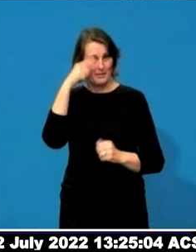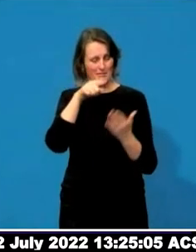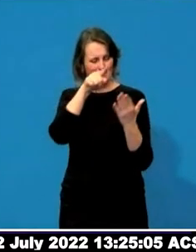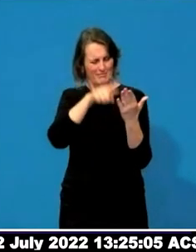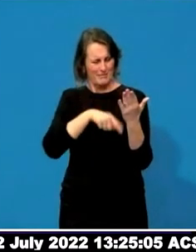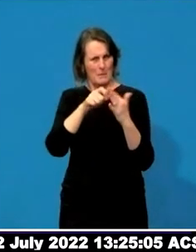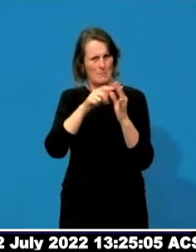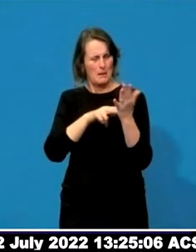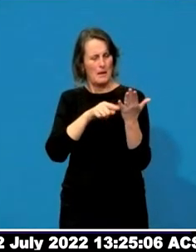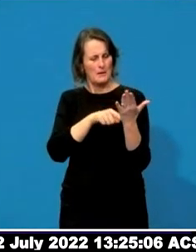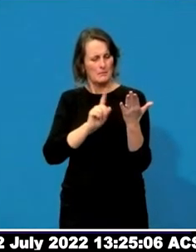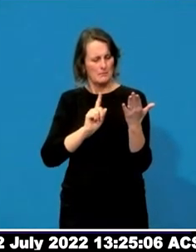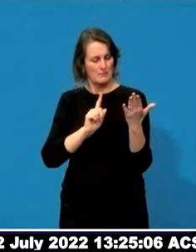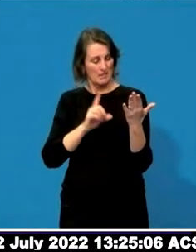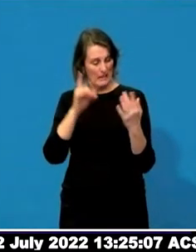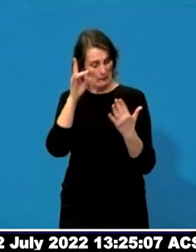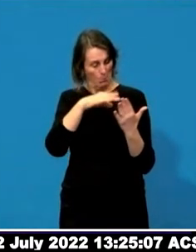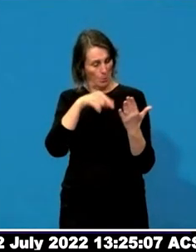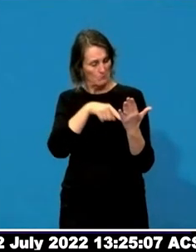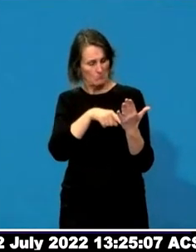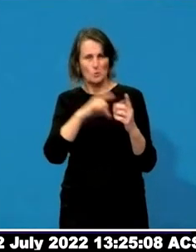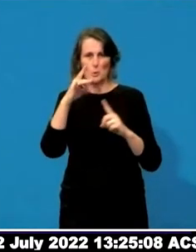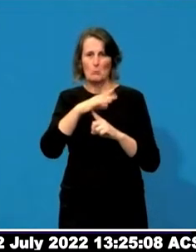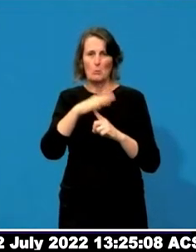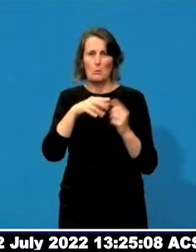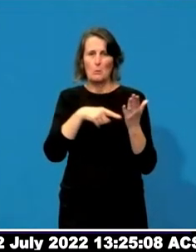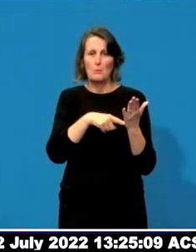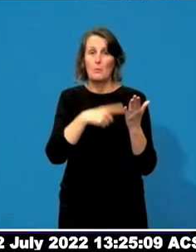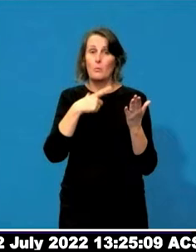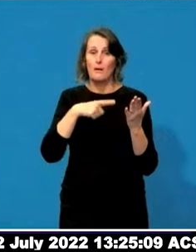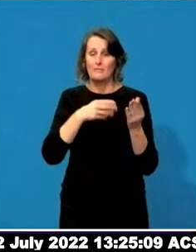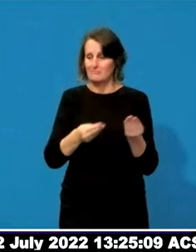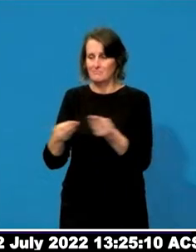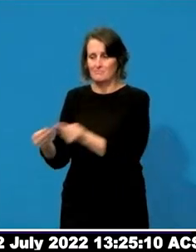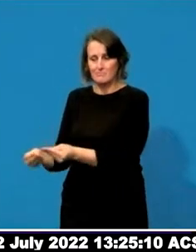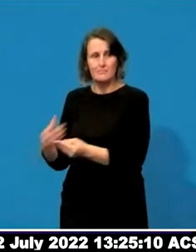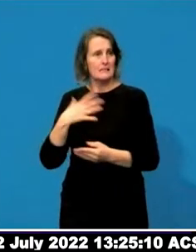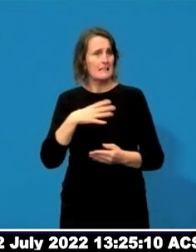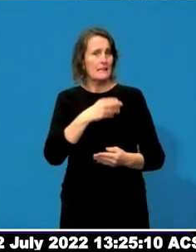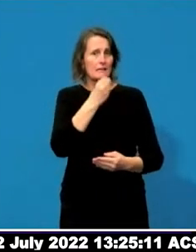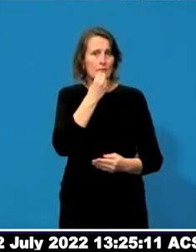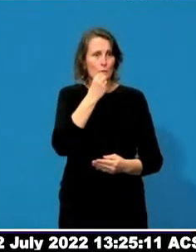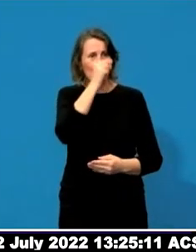are the most important things for them when they're struggling every day around getting enough food for the family.